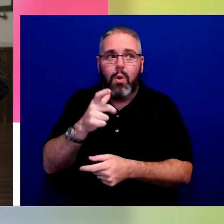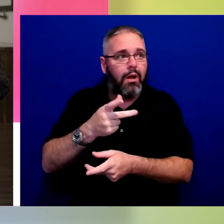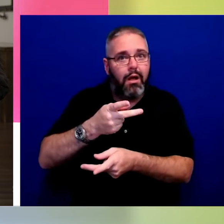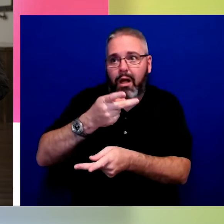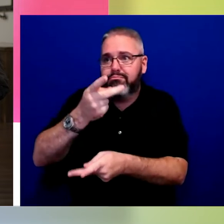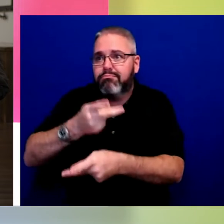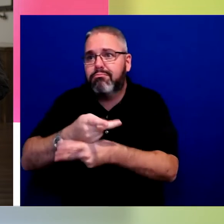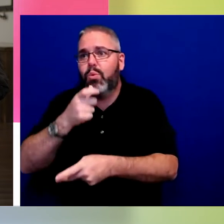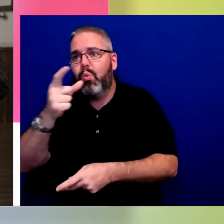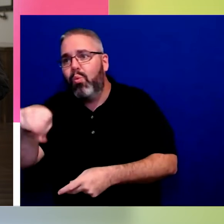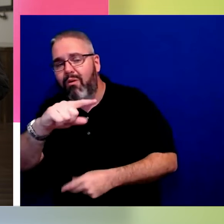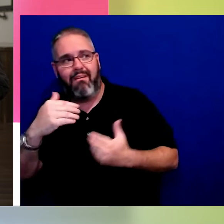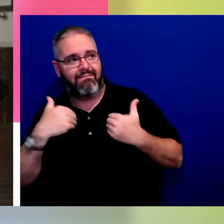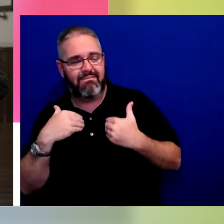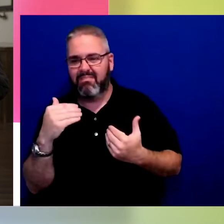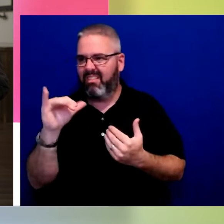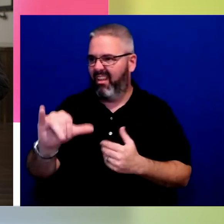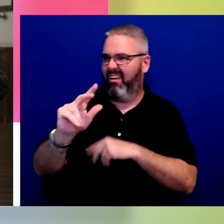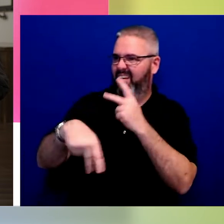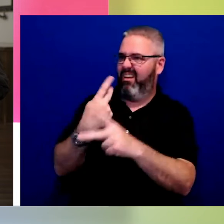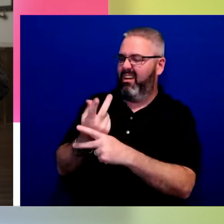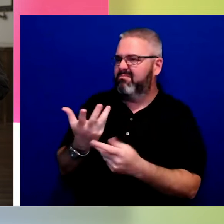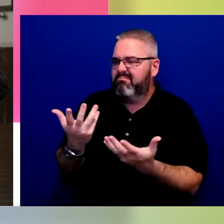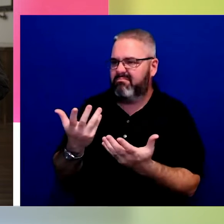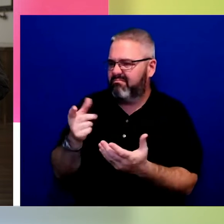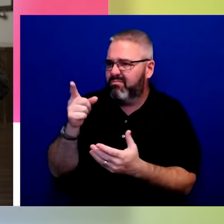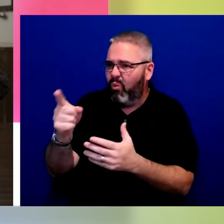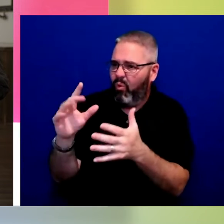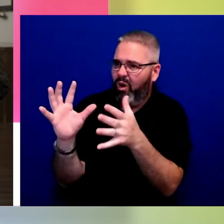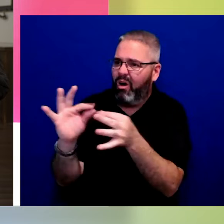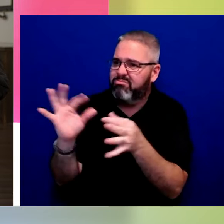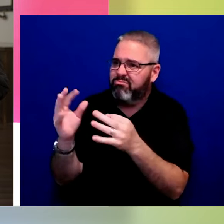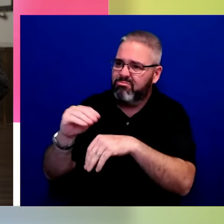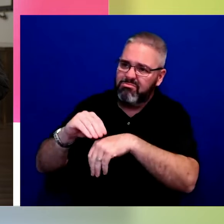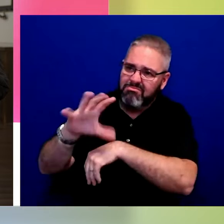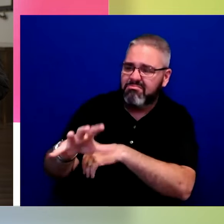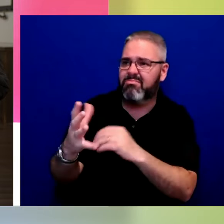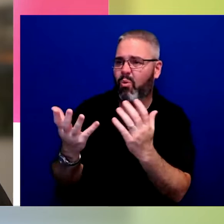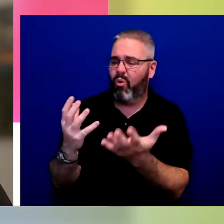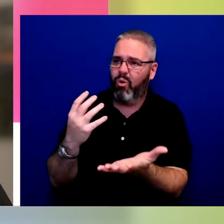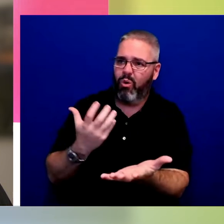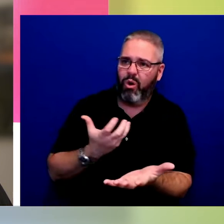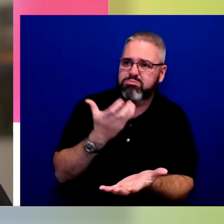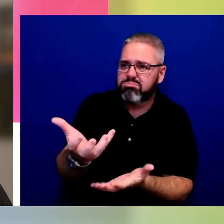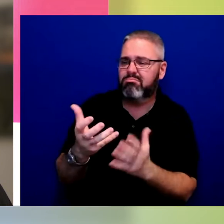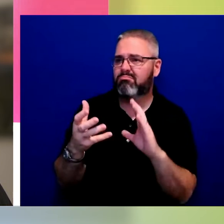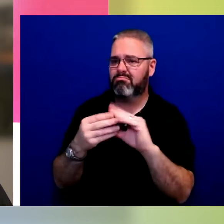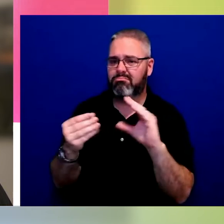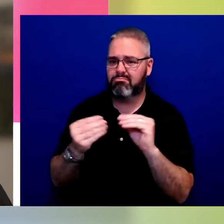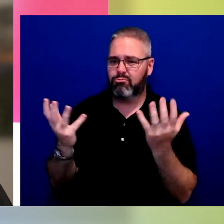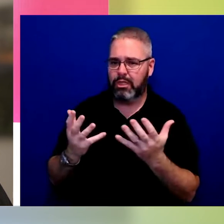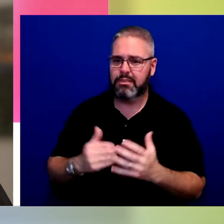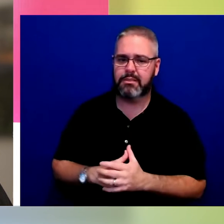And what would you say to them? What advice would you give them? I can't move or talk.